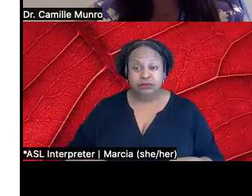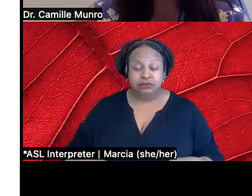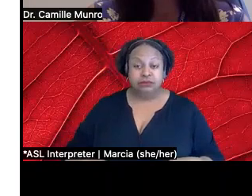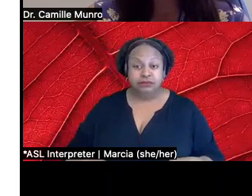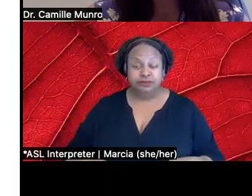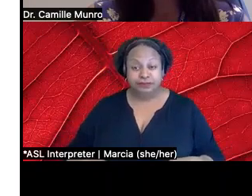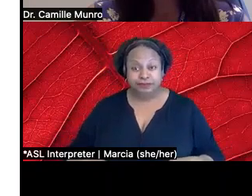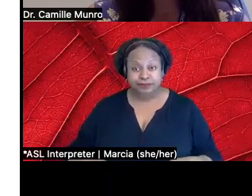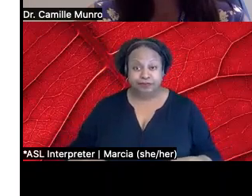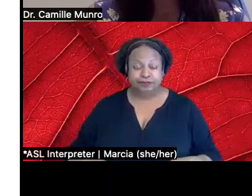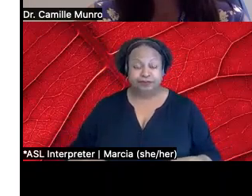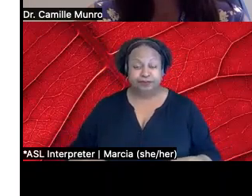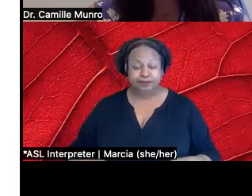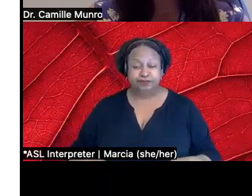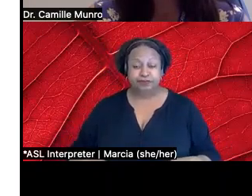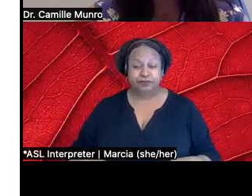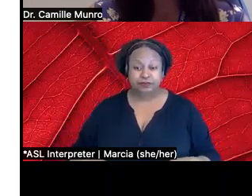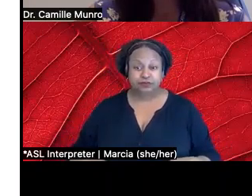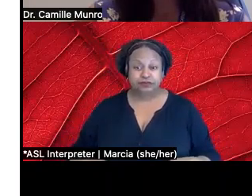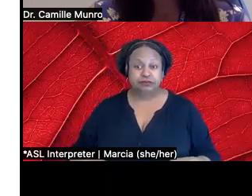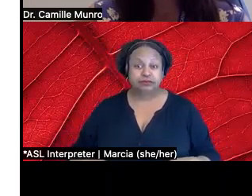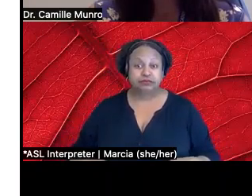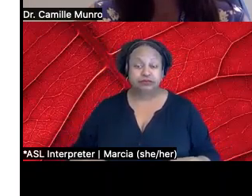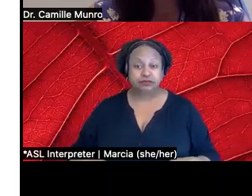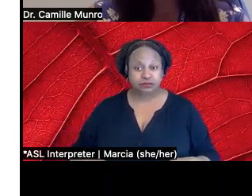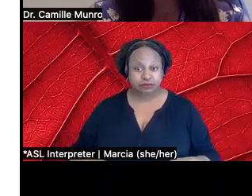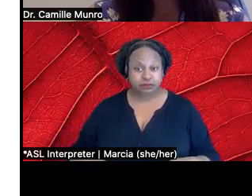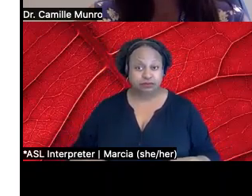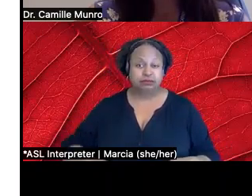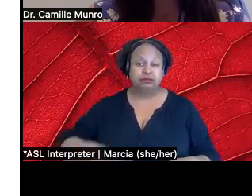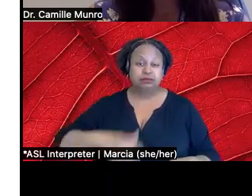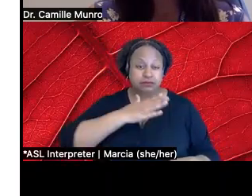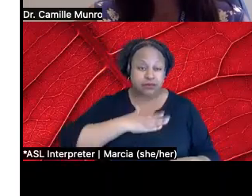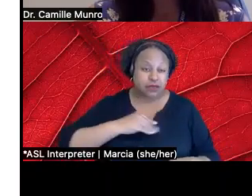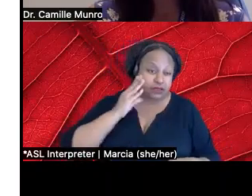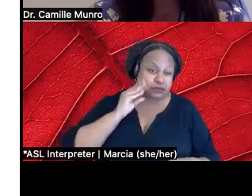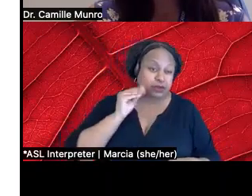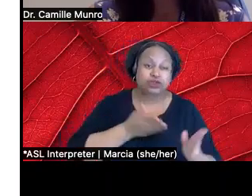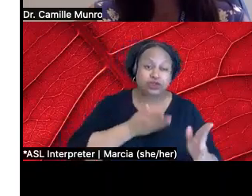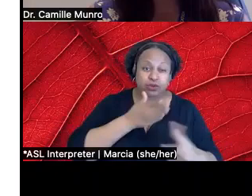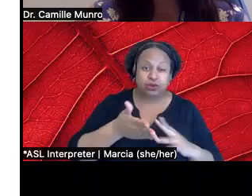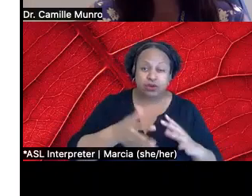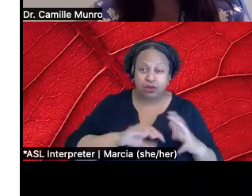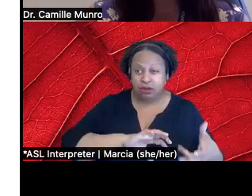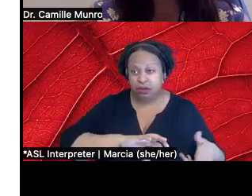These were, after what I had been through, I mean, it was a bit shocking that I was being treated this way, but.